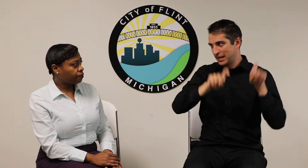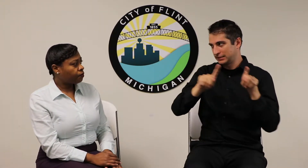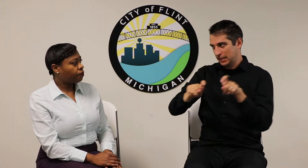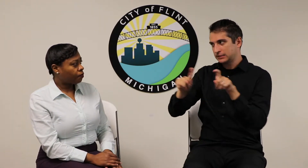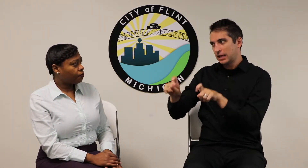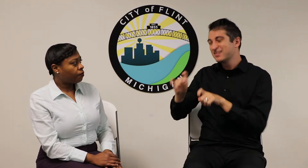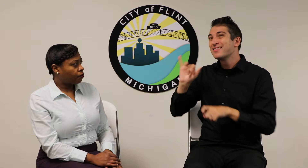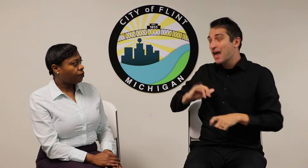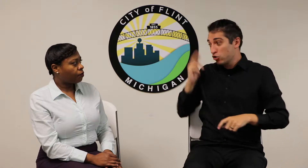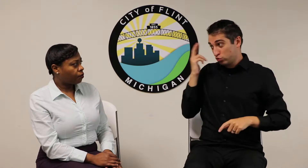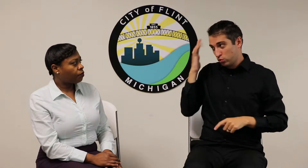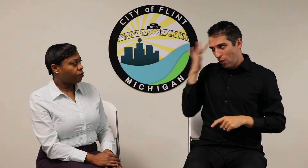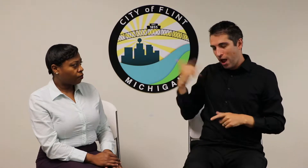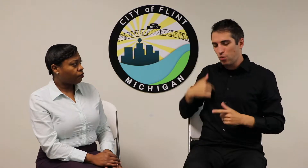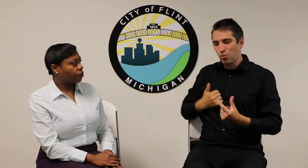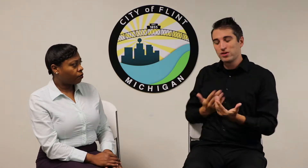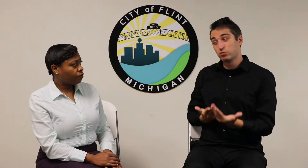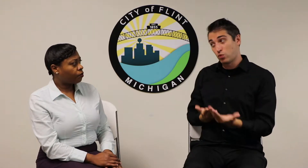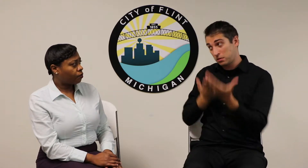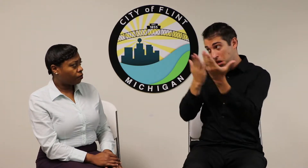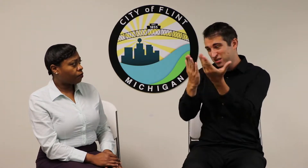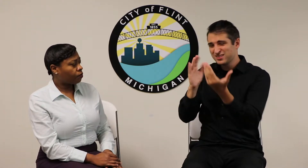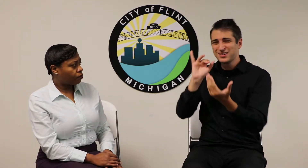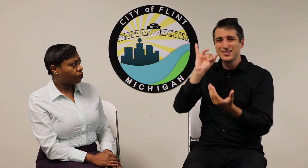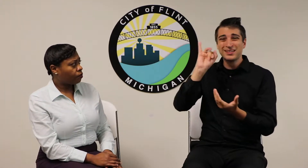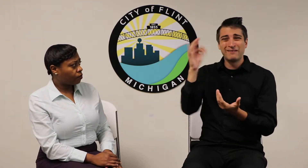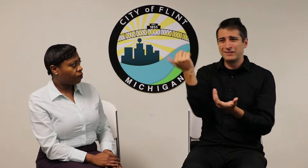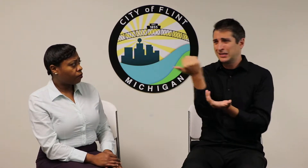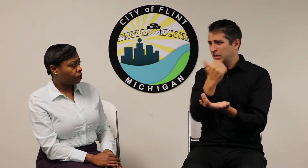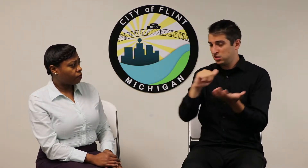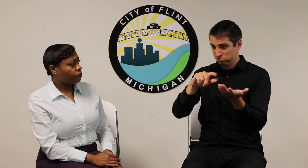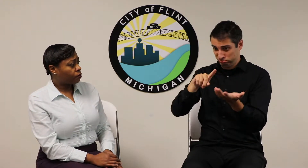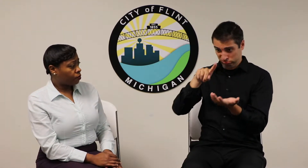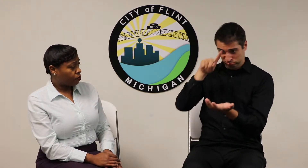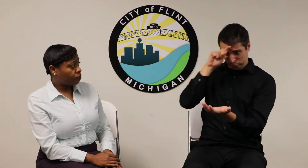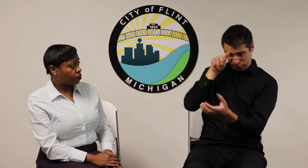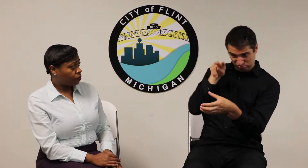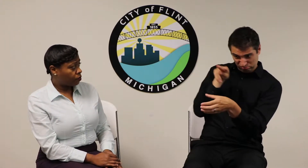have been recommending that if you have any question, use water from your